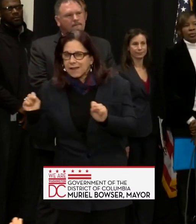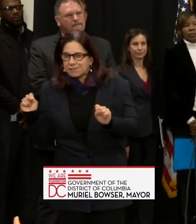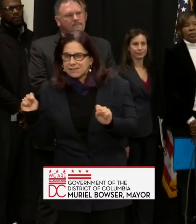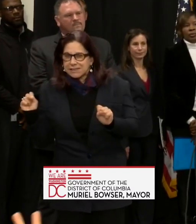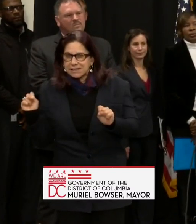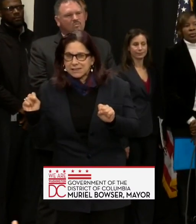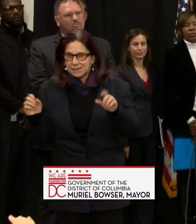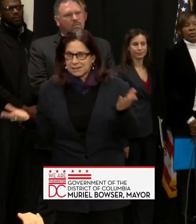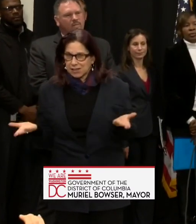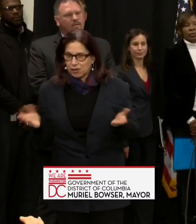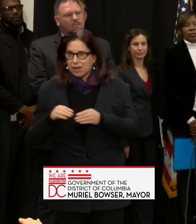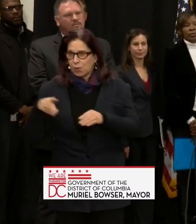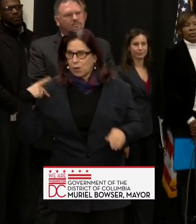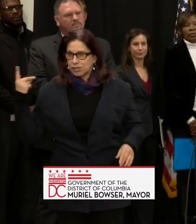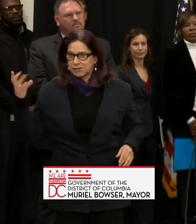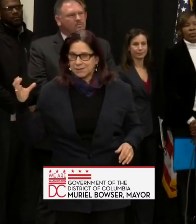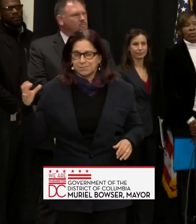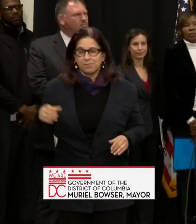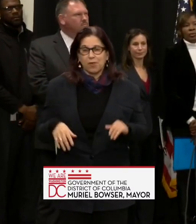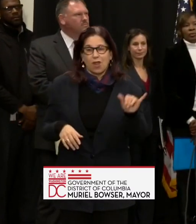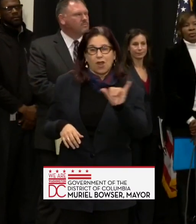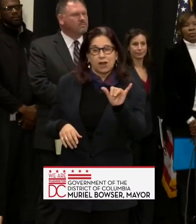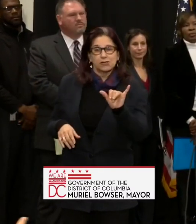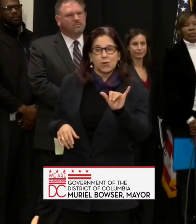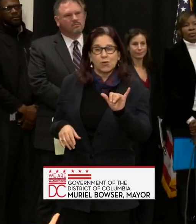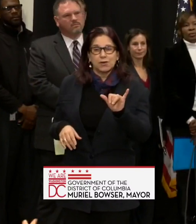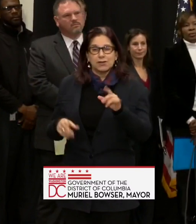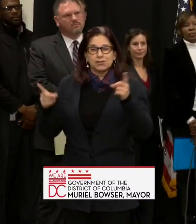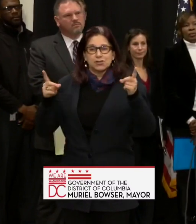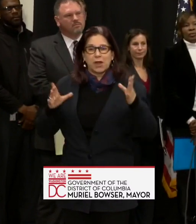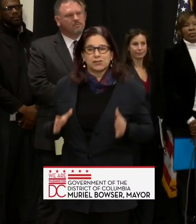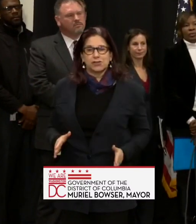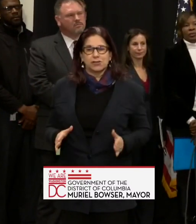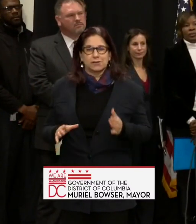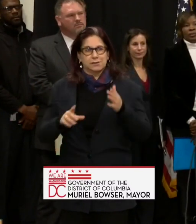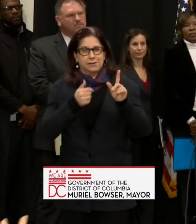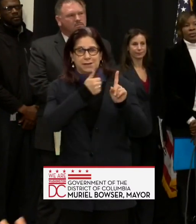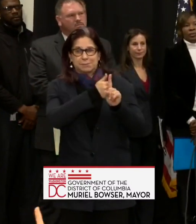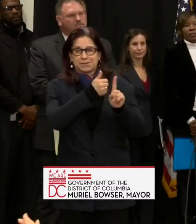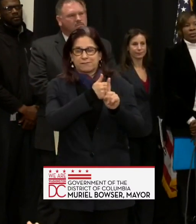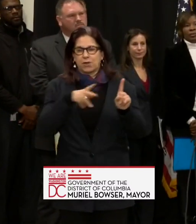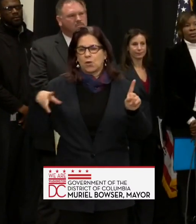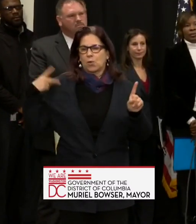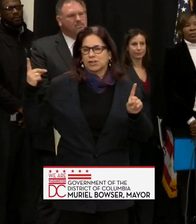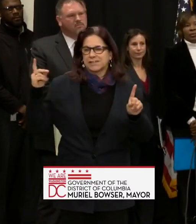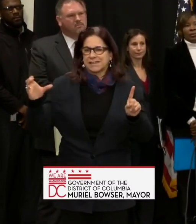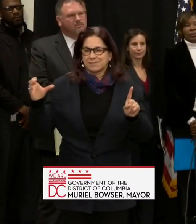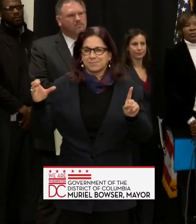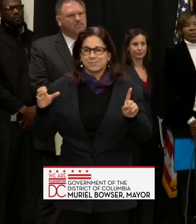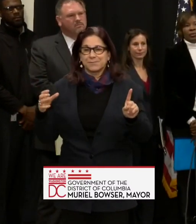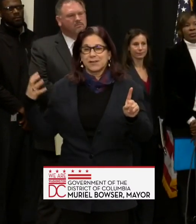HOMELAND SECURITY, CHRIS GELDART. THE CHIEF OF POLICE IN THE DISTRICT, PETER NEWSHAM.